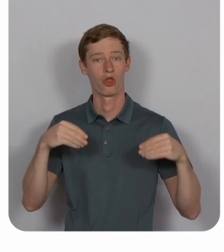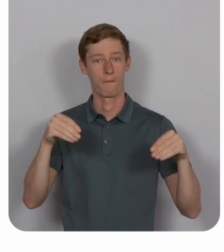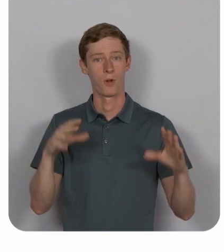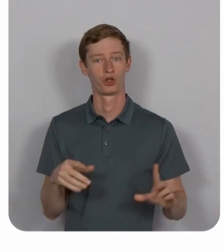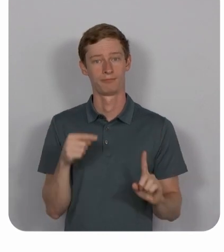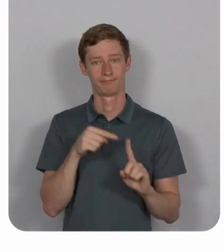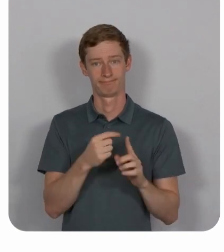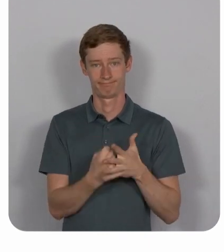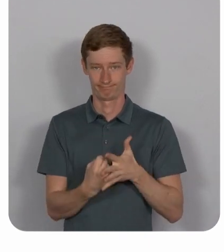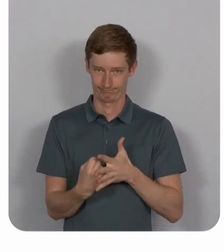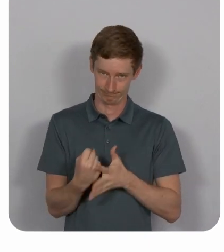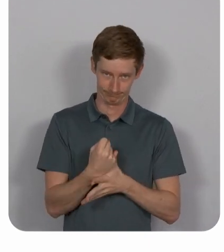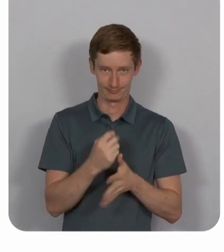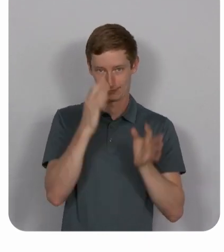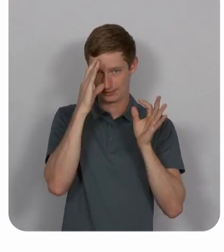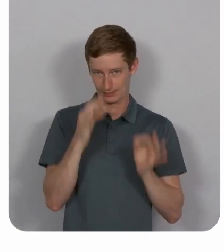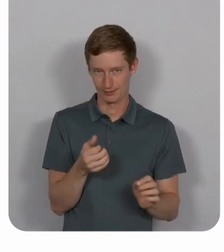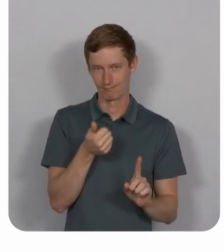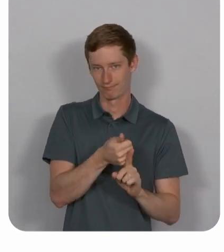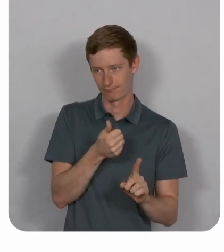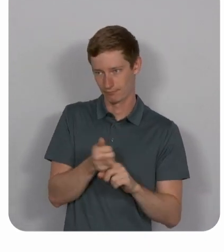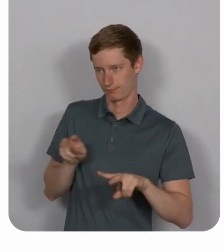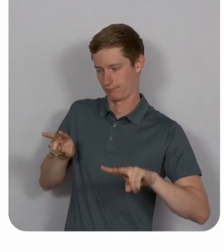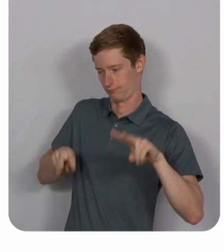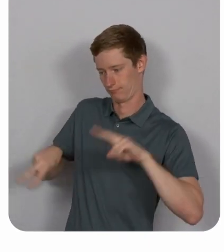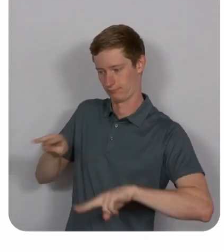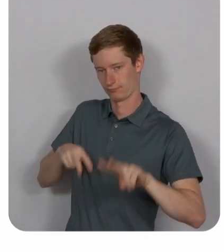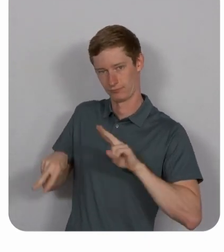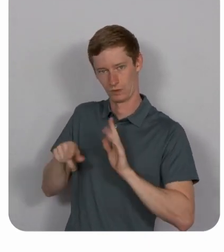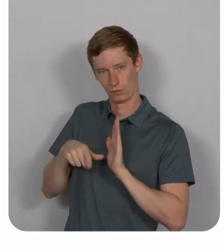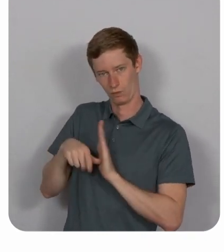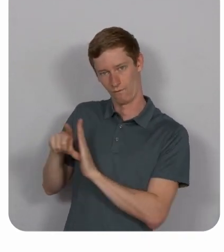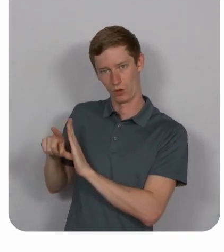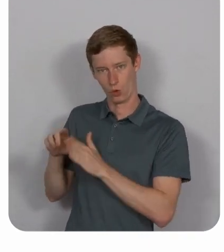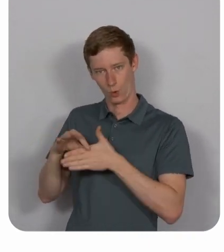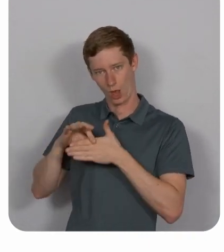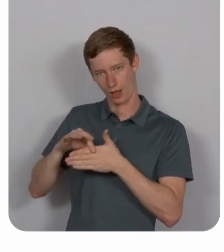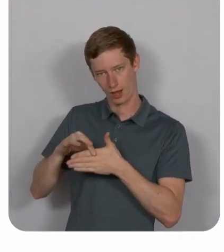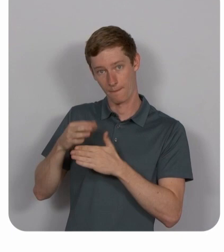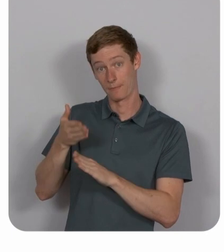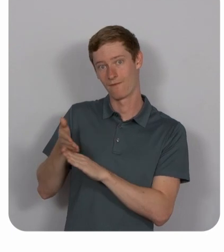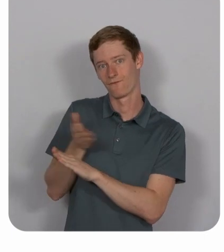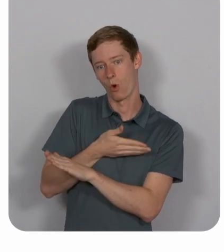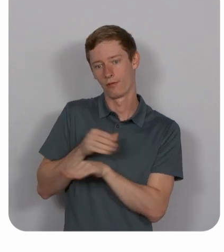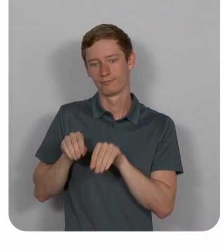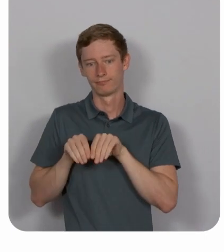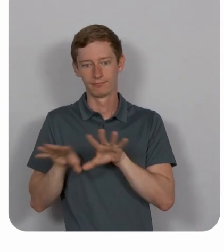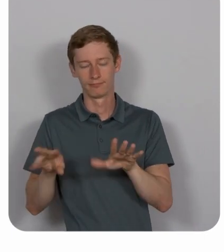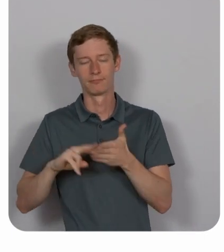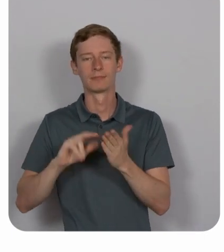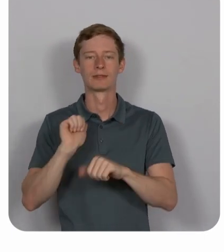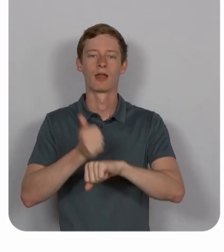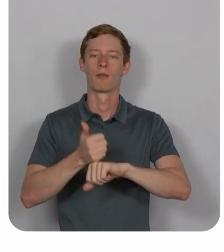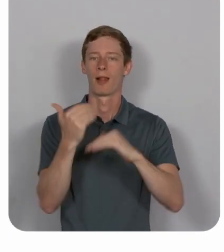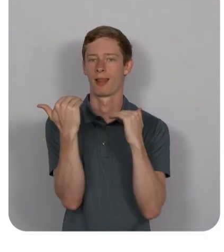and they should get to review the content before changes are saved. To make sure that was true, we gave ourselves a constraint: